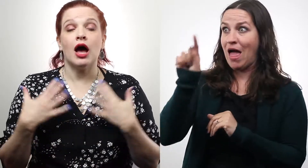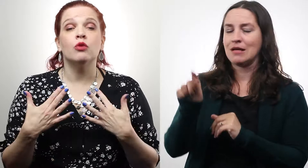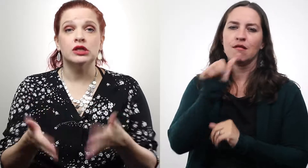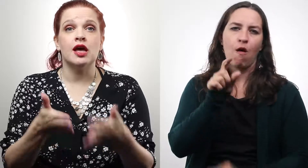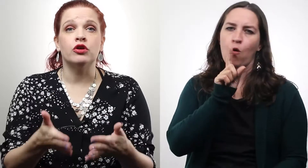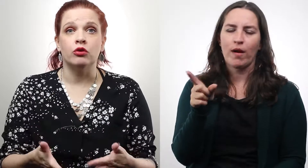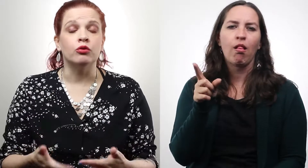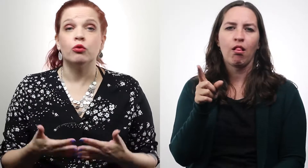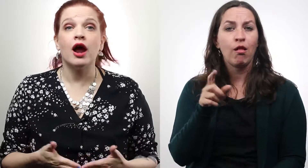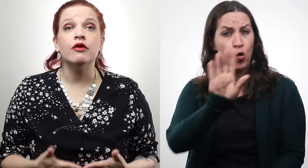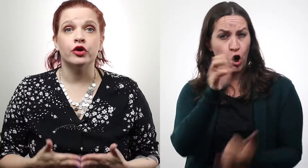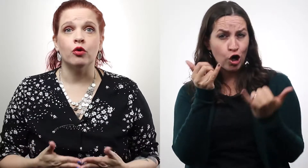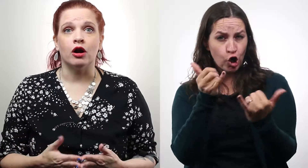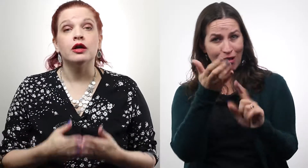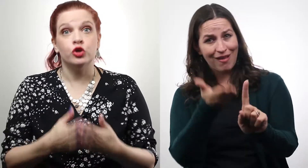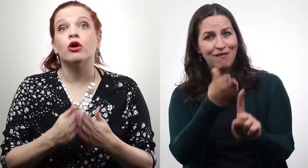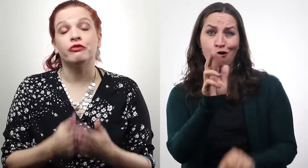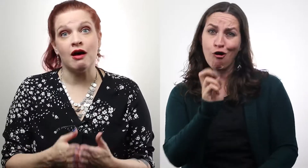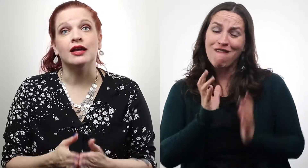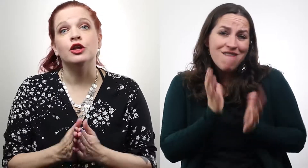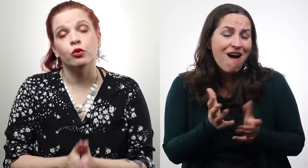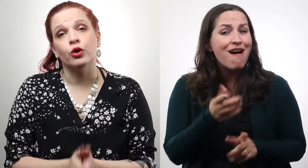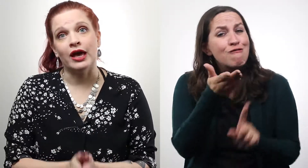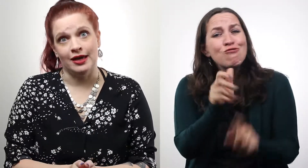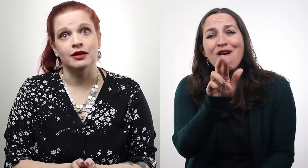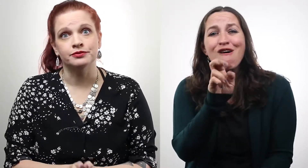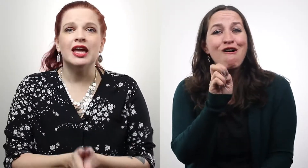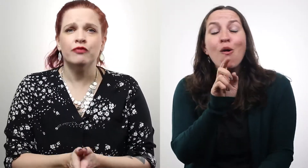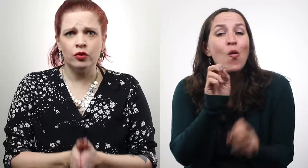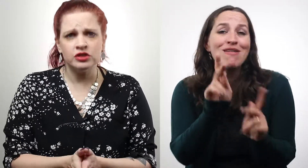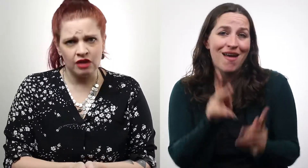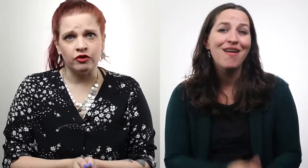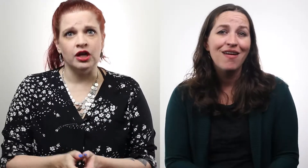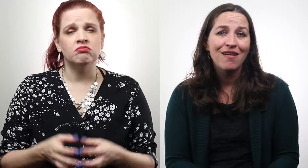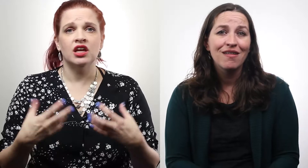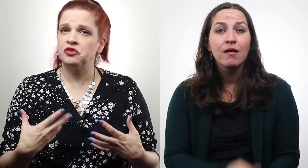I want to tell you, wherever you are, you are fine and you are OK. If you are suffering, if